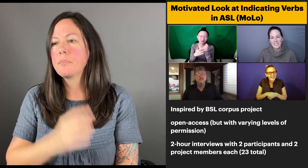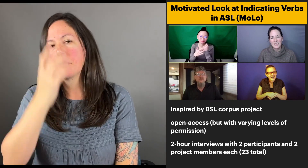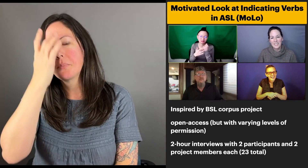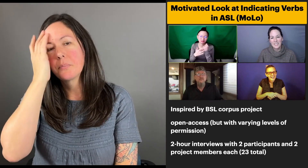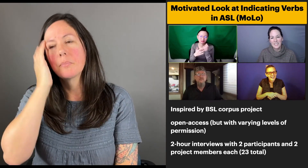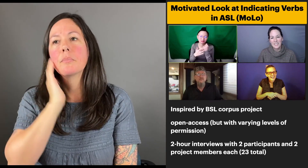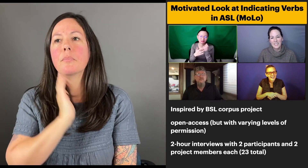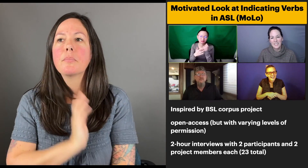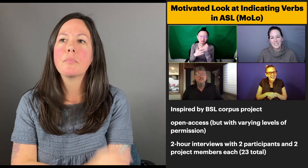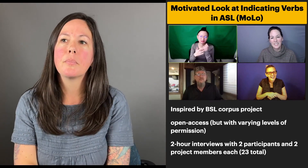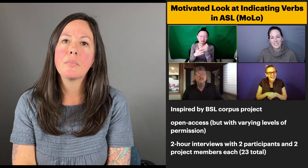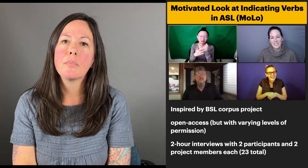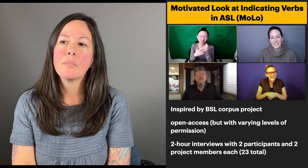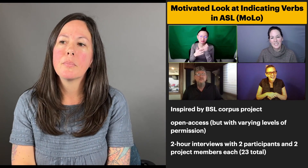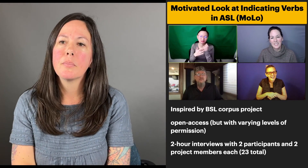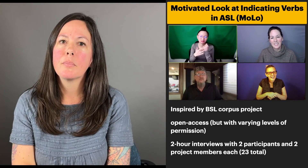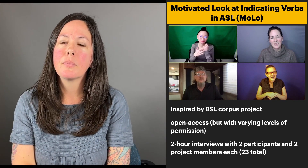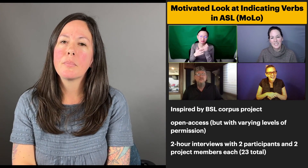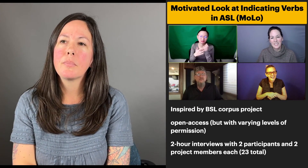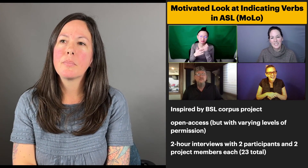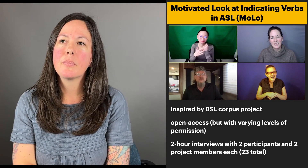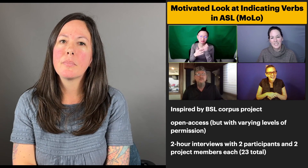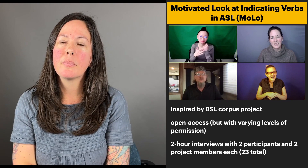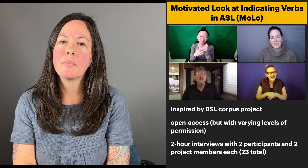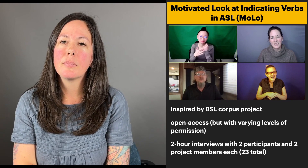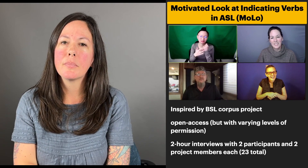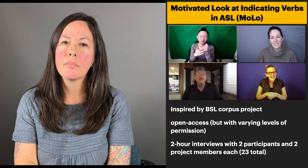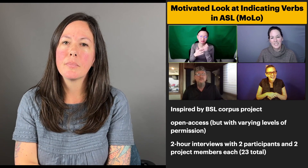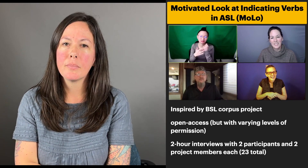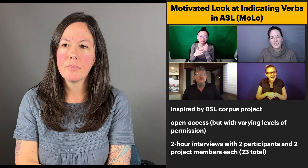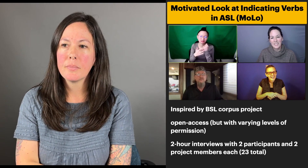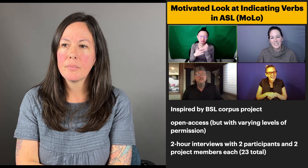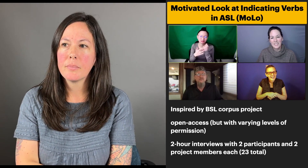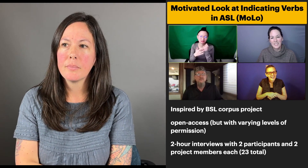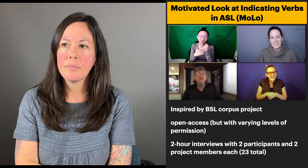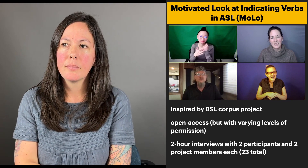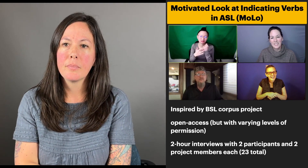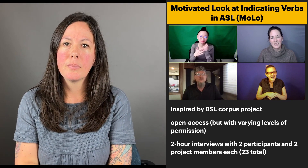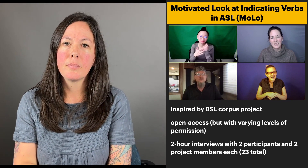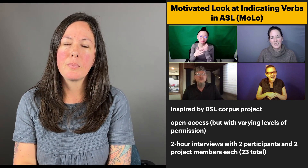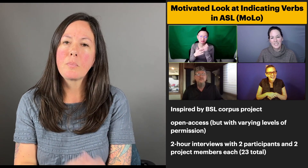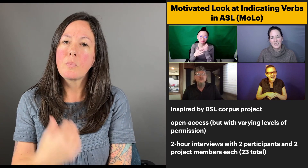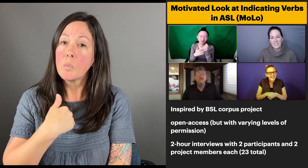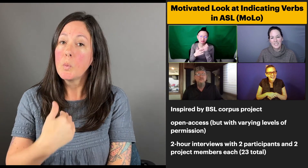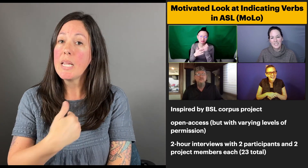showing here today the participants consented to to display the images to